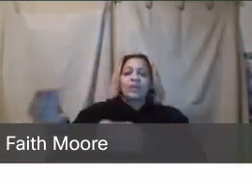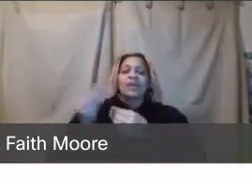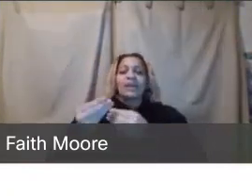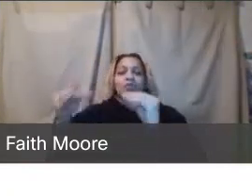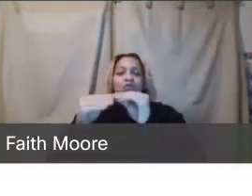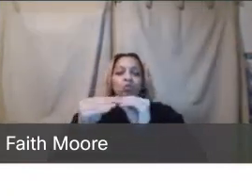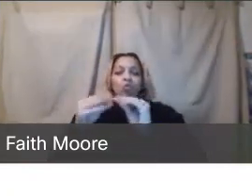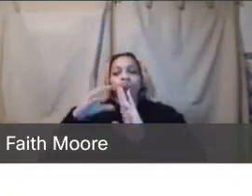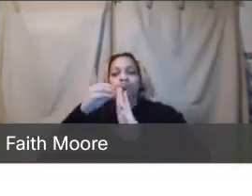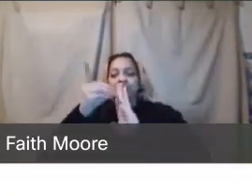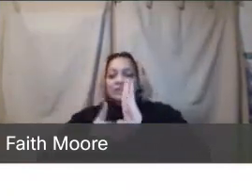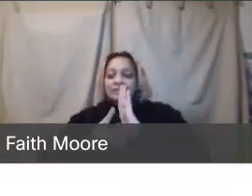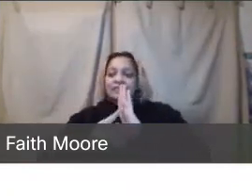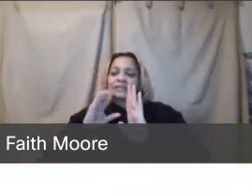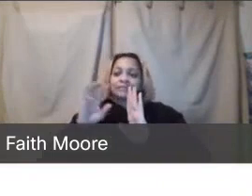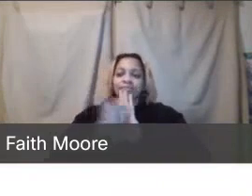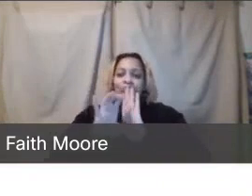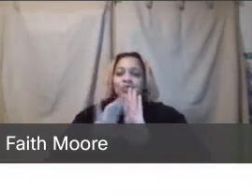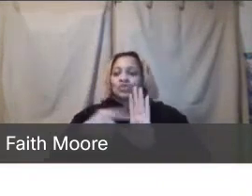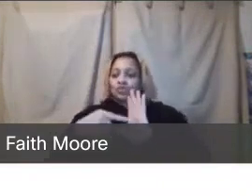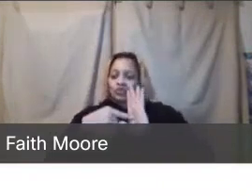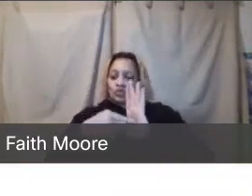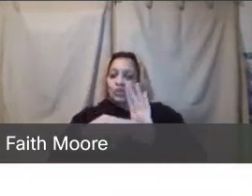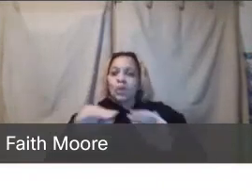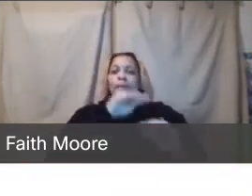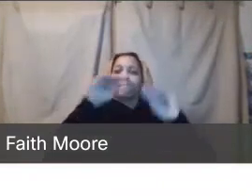You know, where we'd have to move signal poles and a lot of hardware.